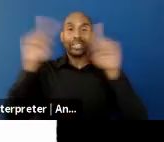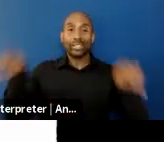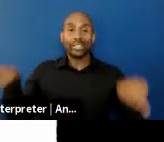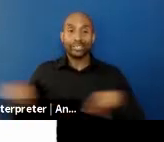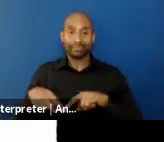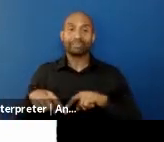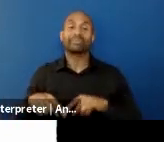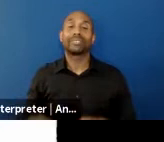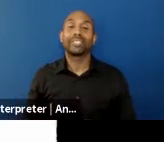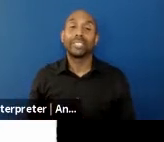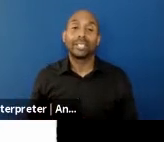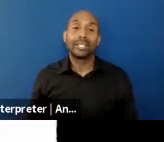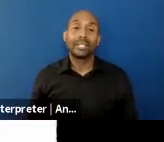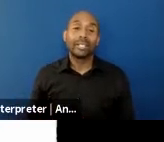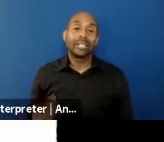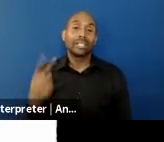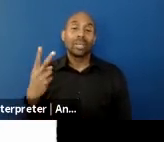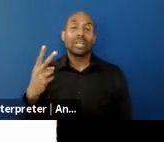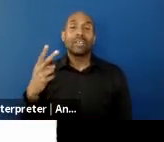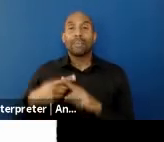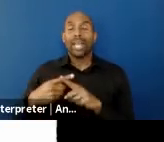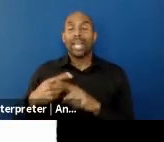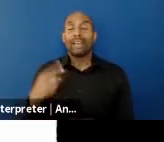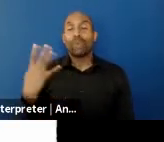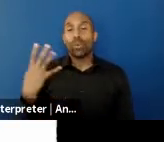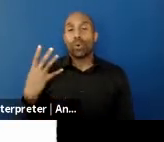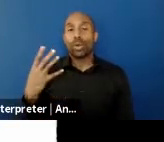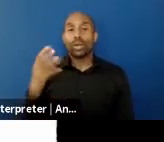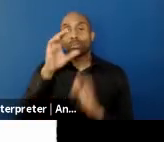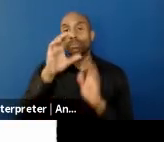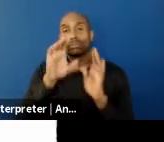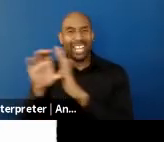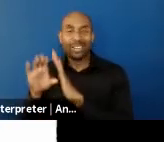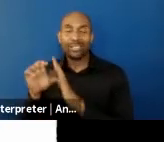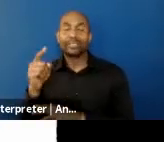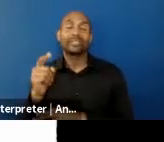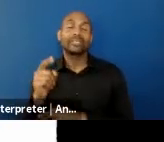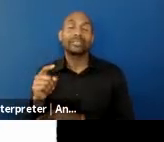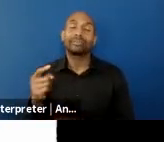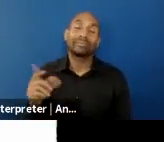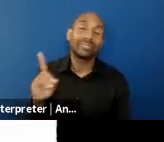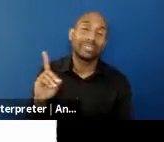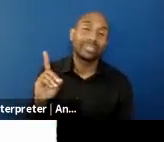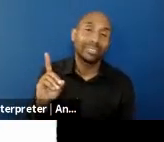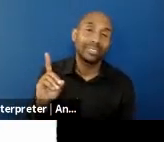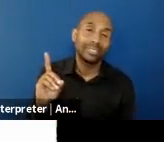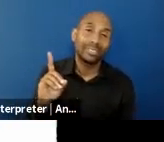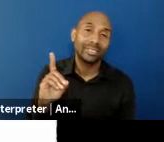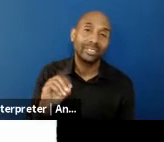I thought they looked like a fucked up toenail. But tasted similar to clams.